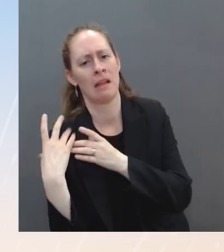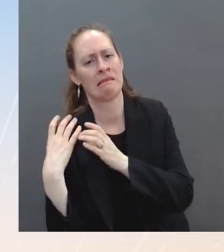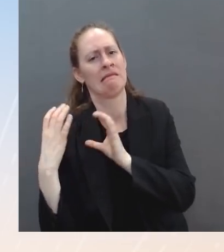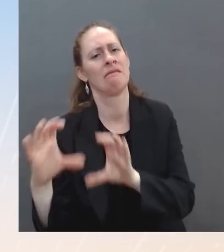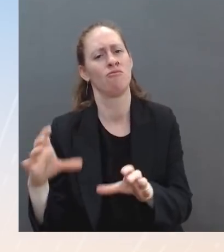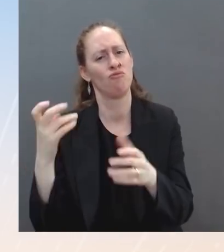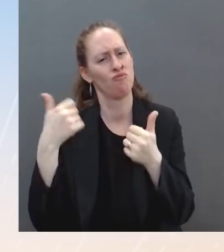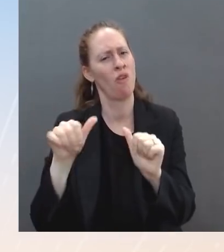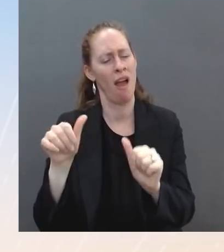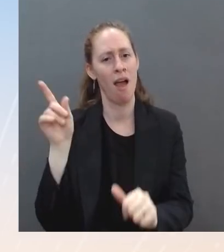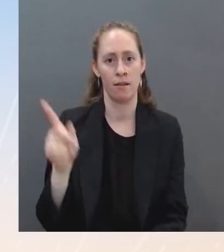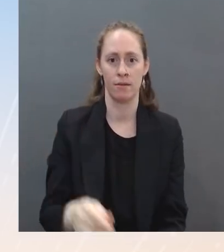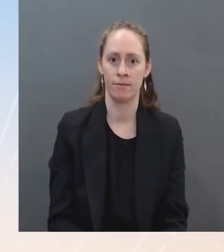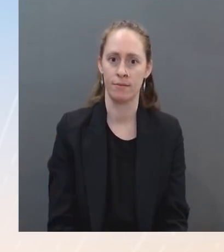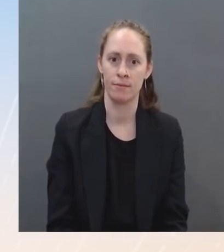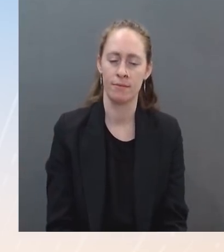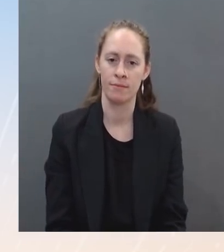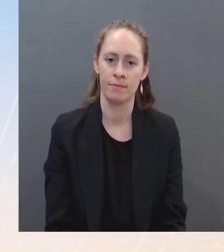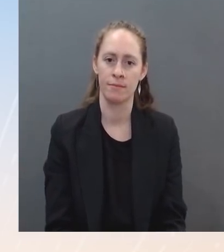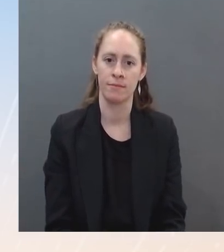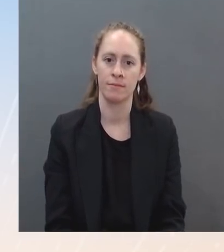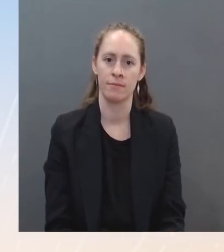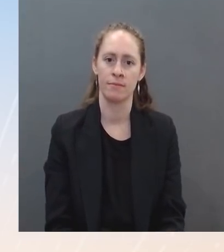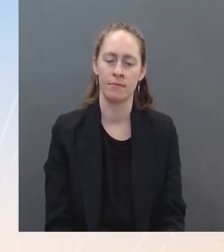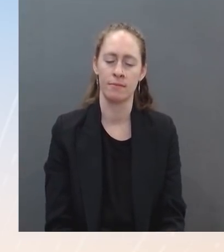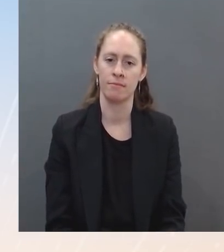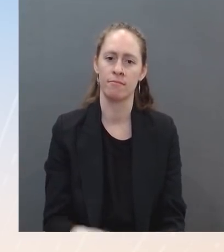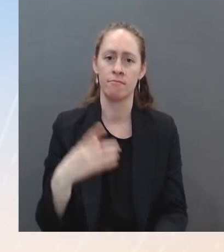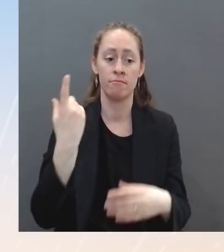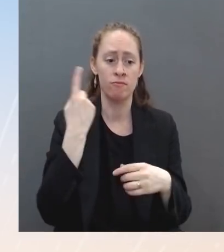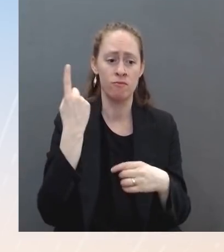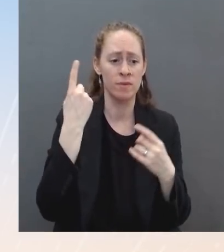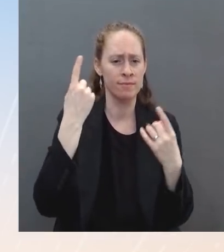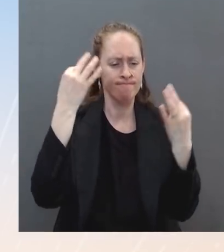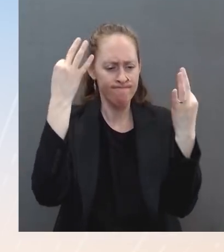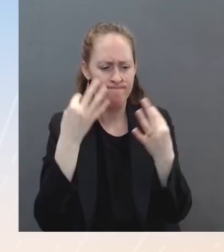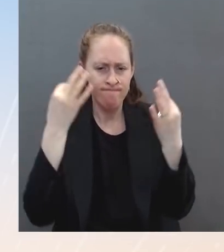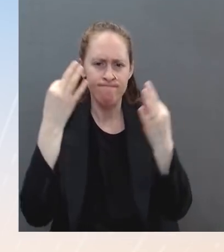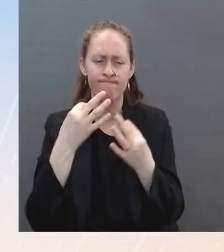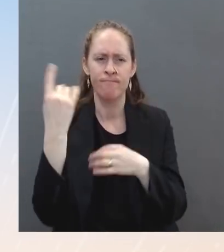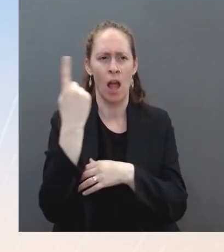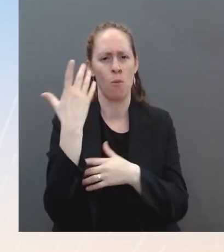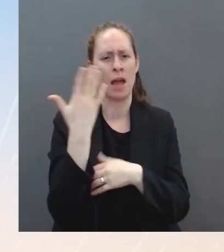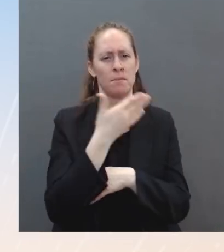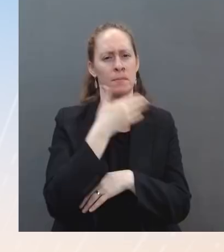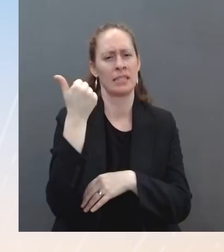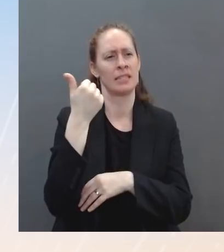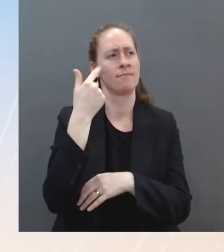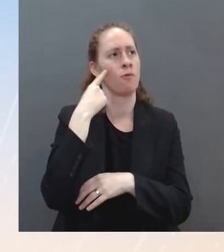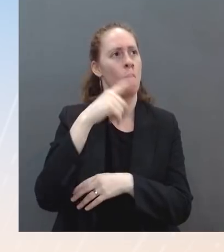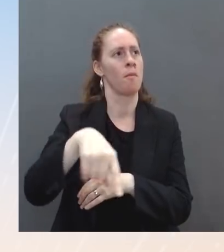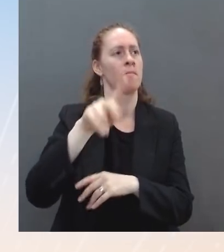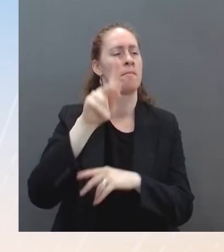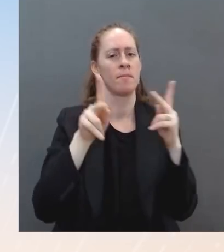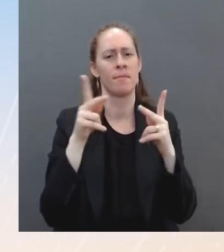to do everything he can to ease that burden on working families. Ed. The Press: Just two quick -- quick ones.